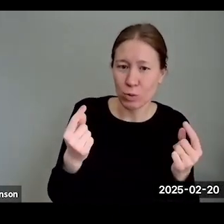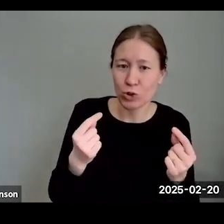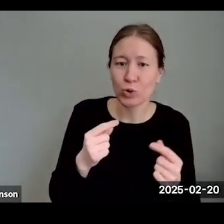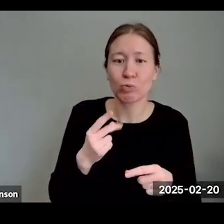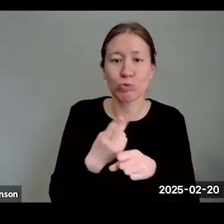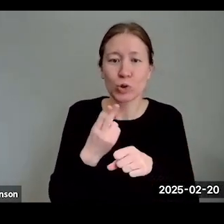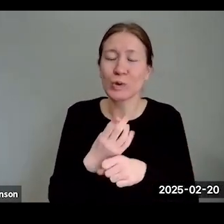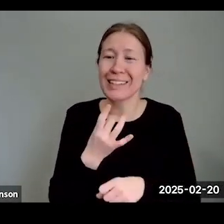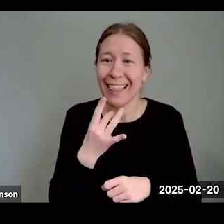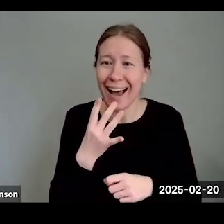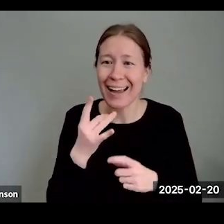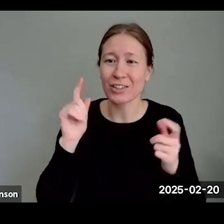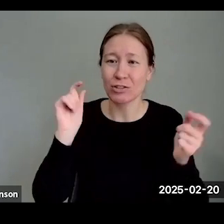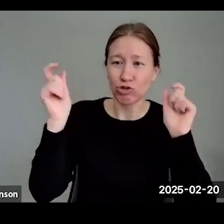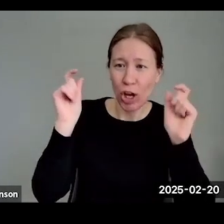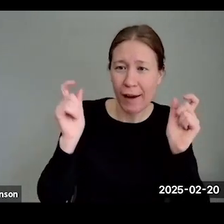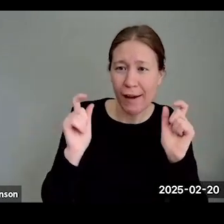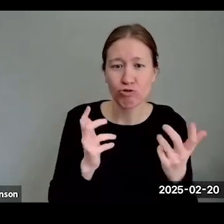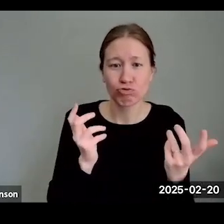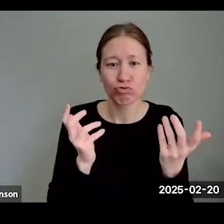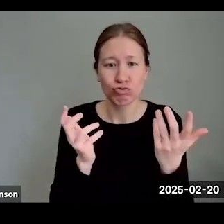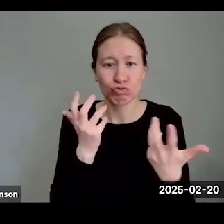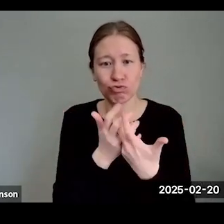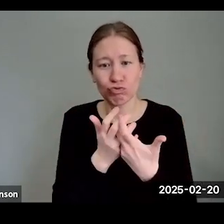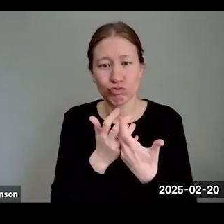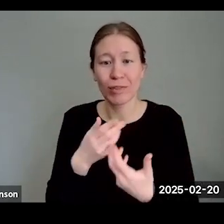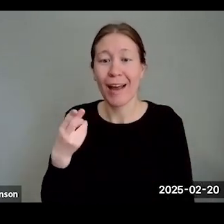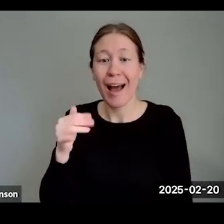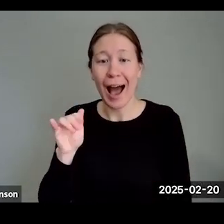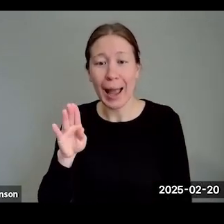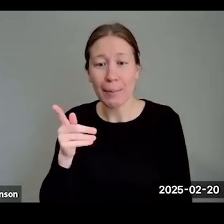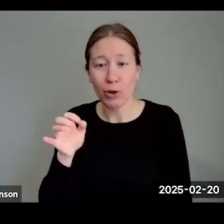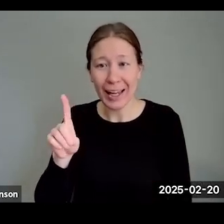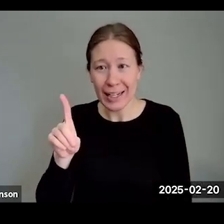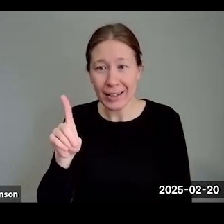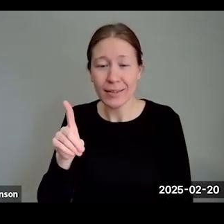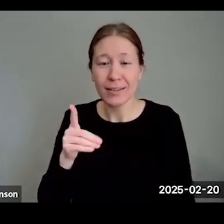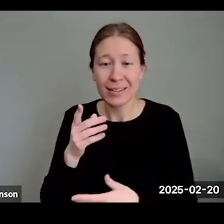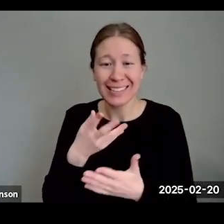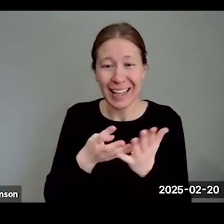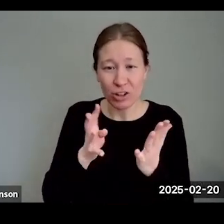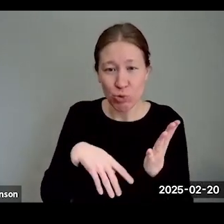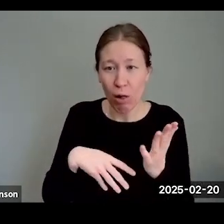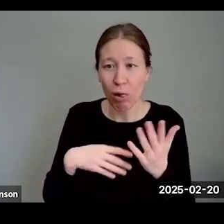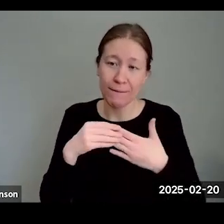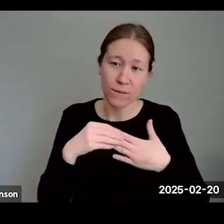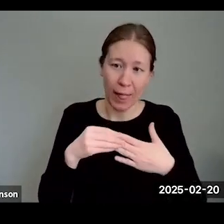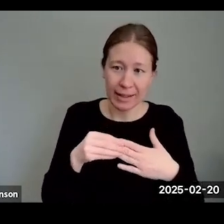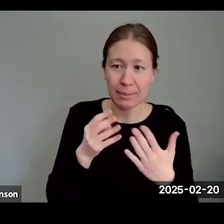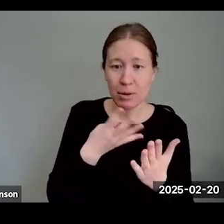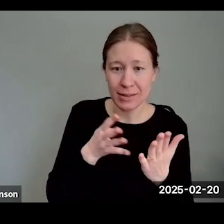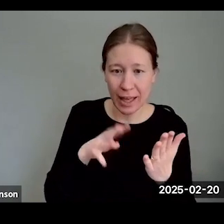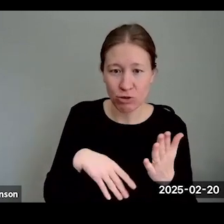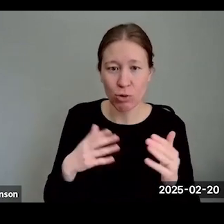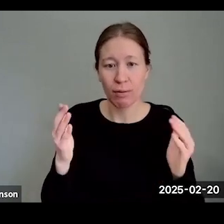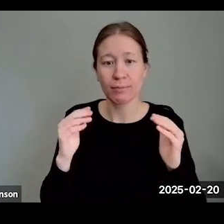Consider workspace modifications, to allow more control over the lighting? Is it all of these?